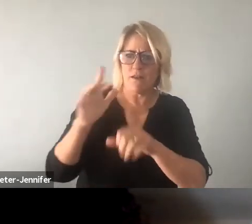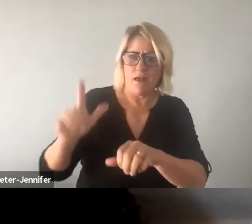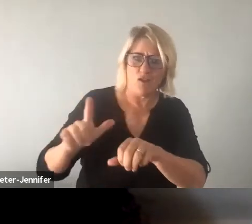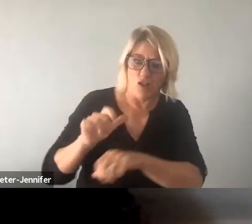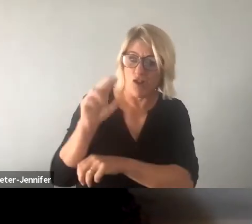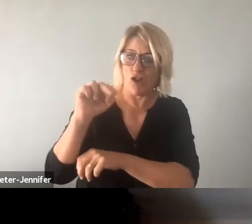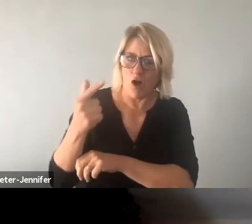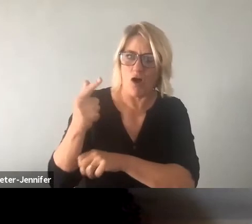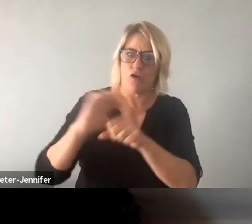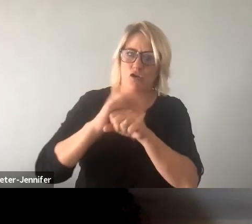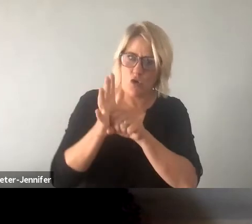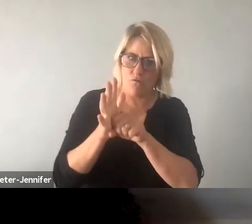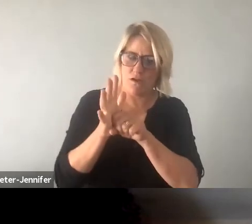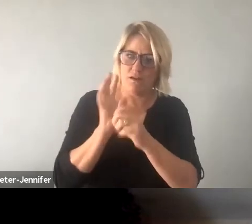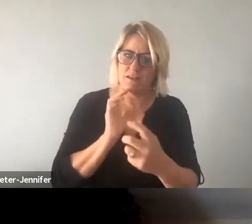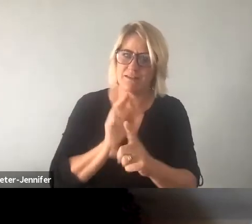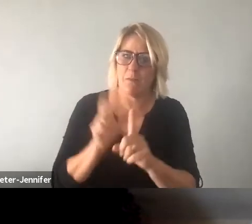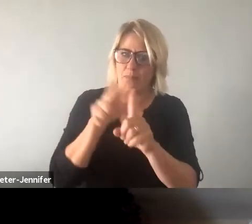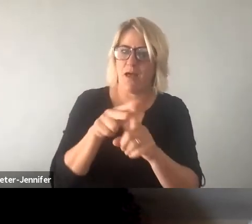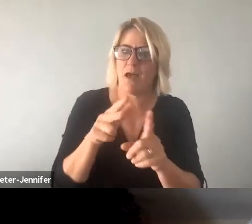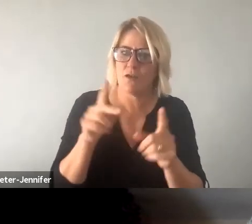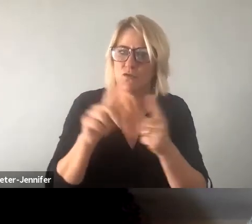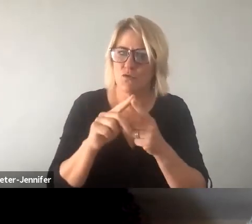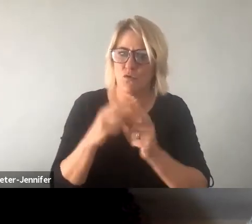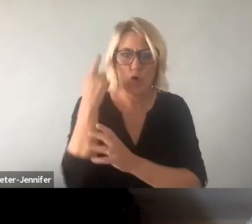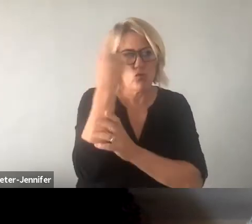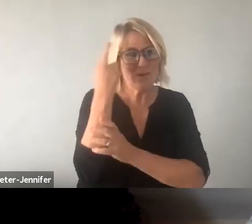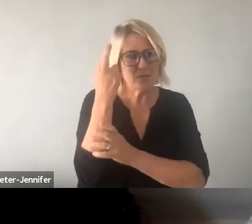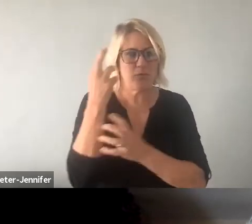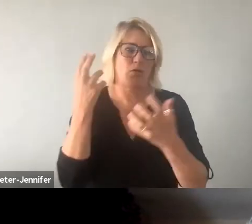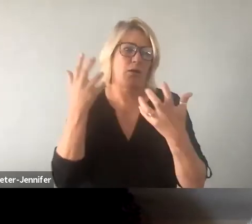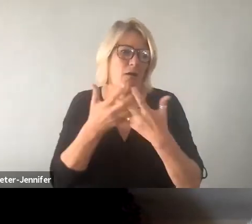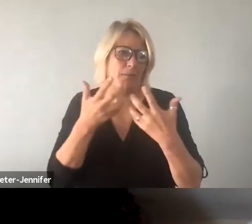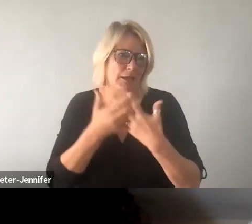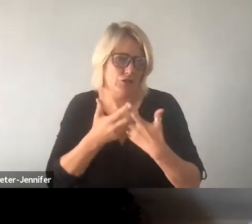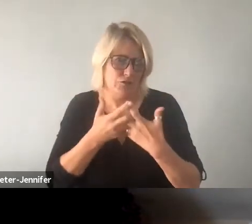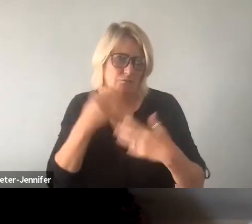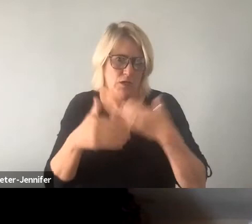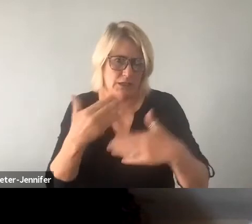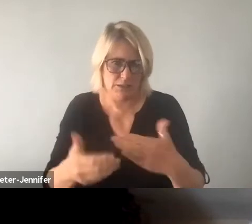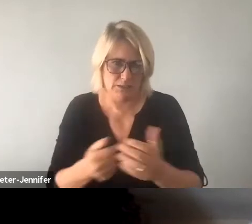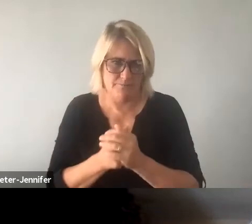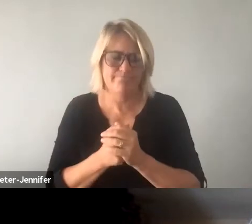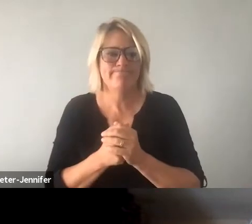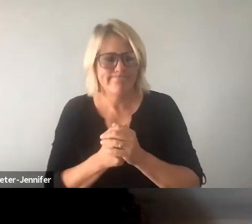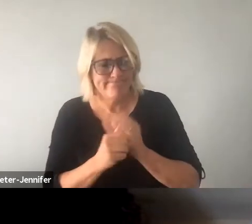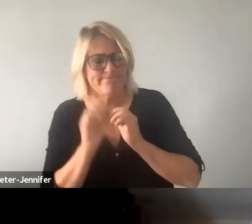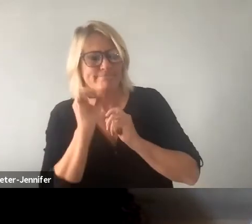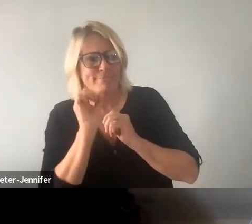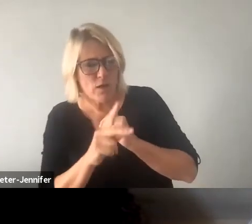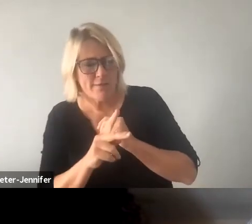disabilities. So Nancy, talk a little bit about how COVID and Long COVID figures into the reasonable